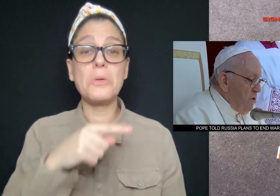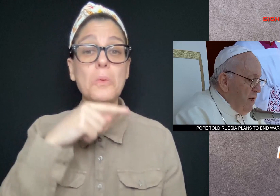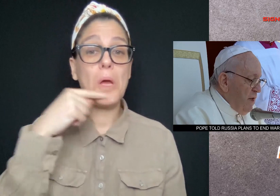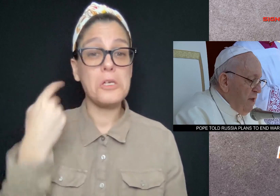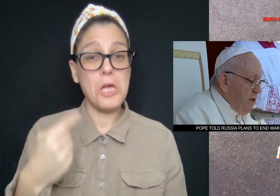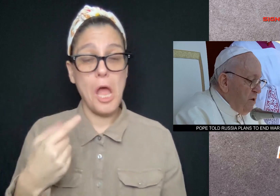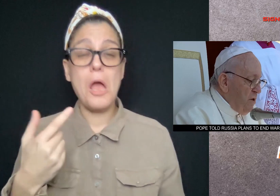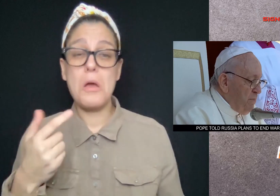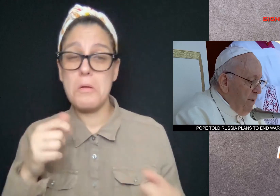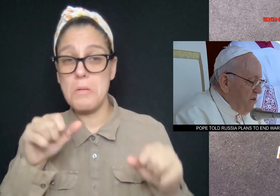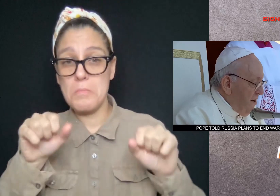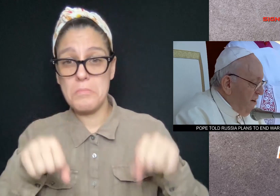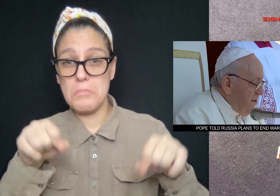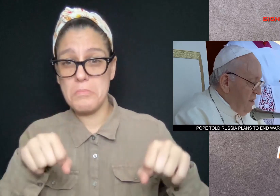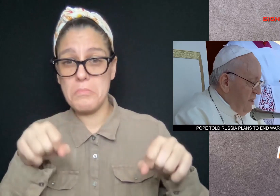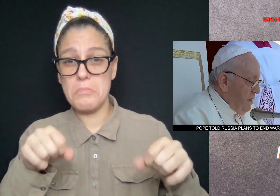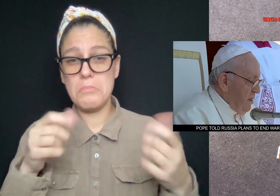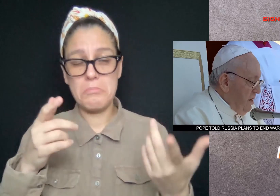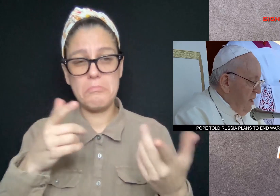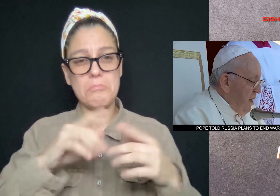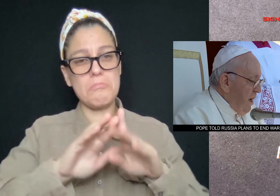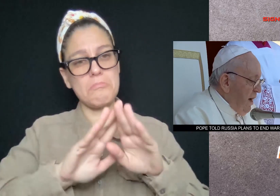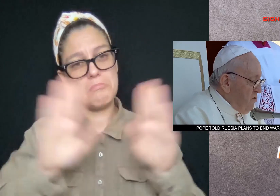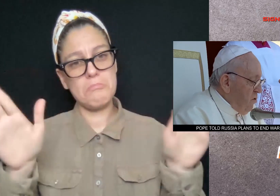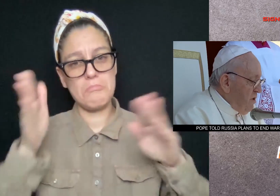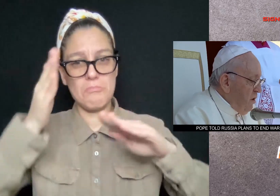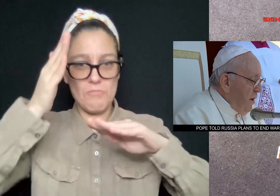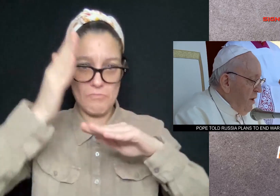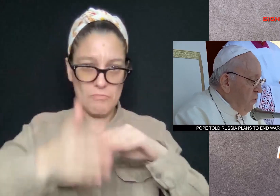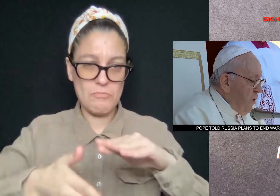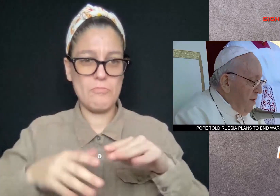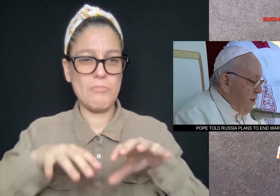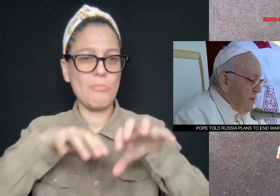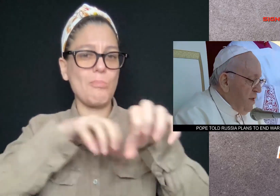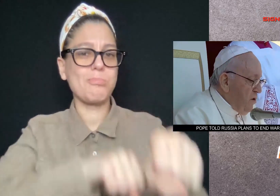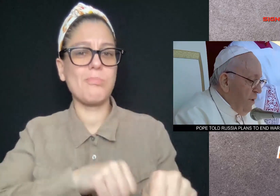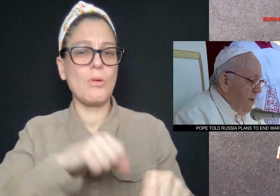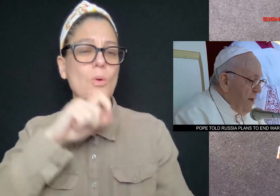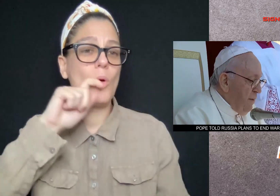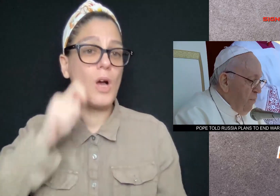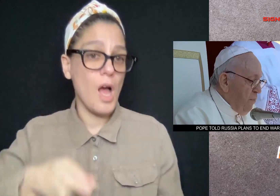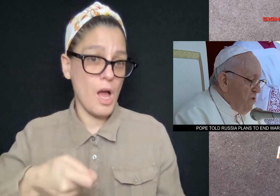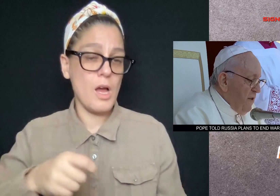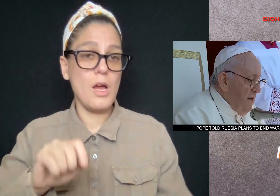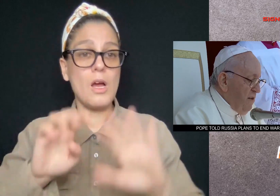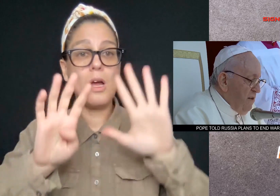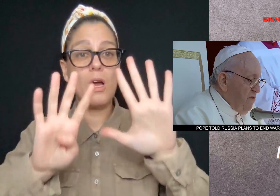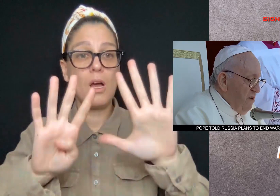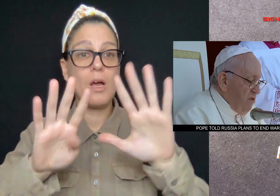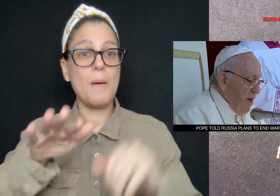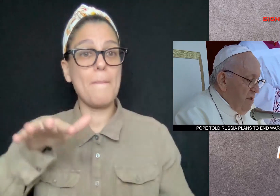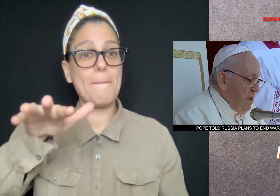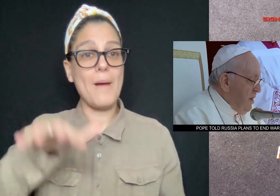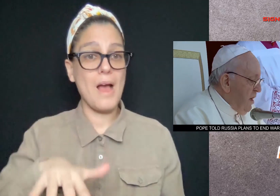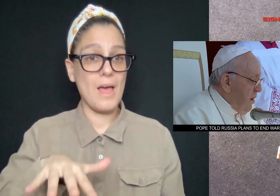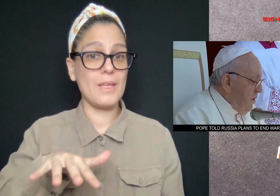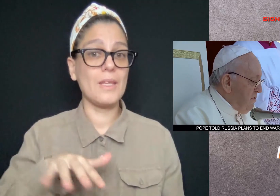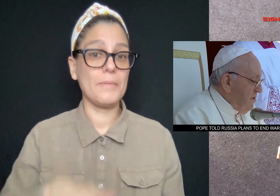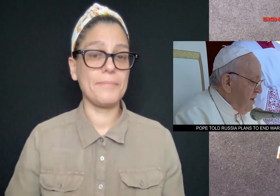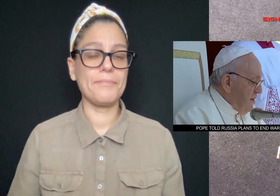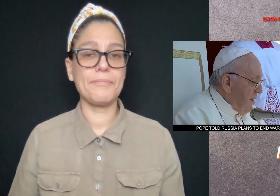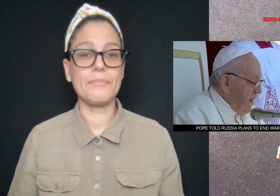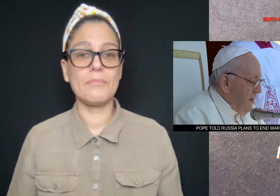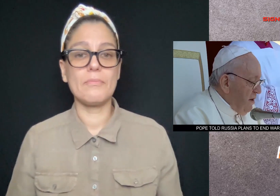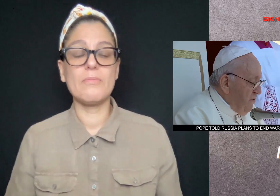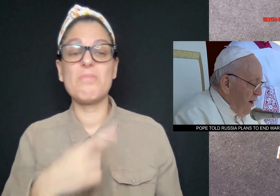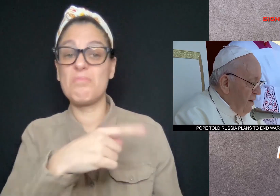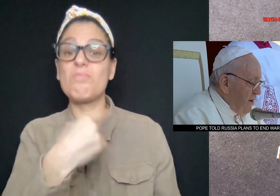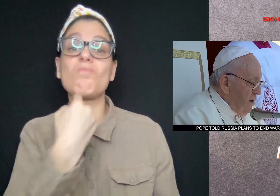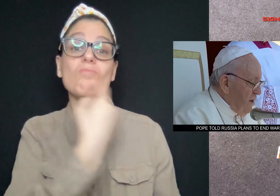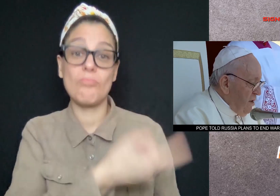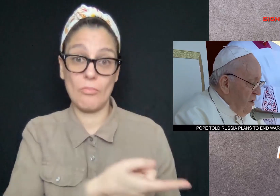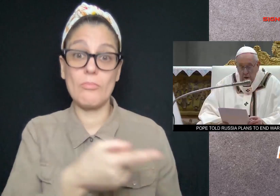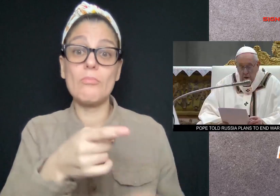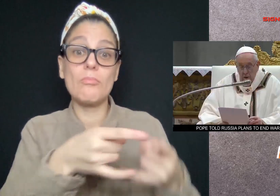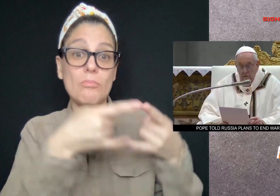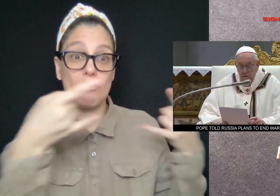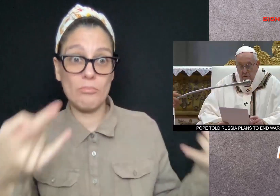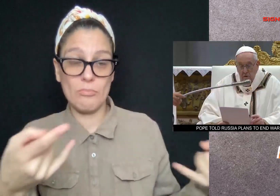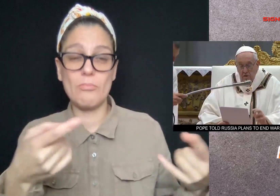that Russia plans to end its invasion of Ukraine on May 9